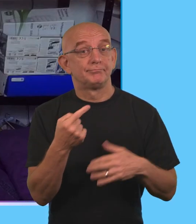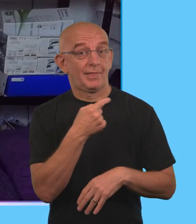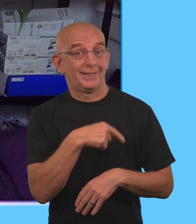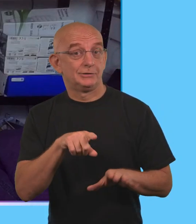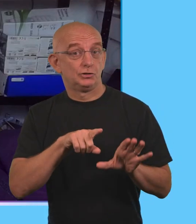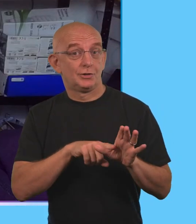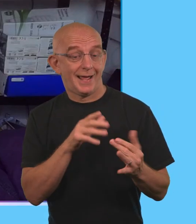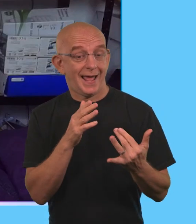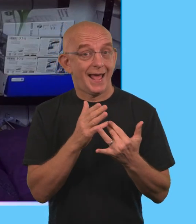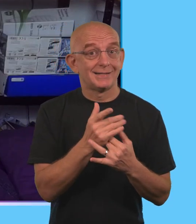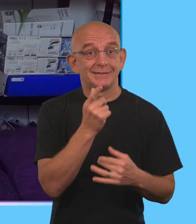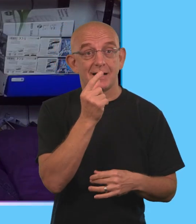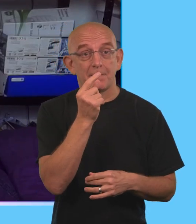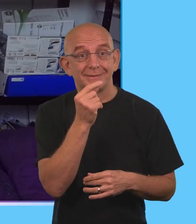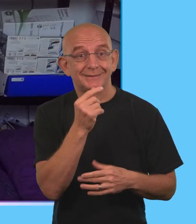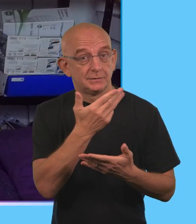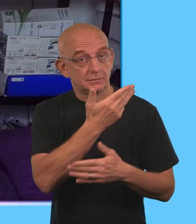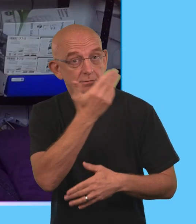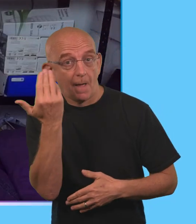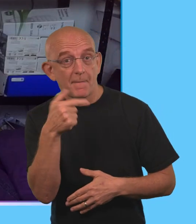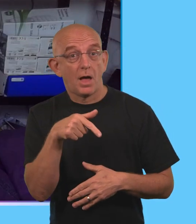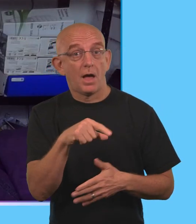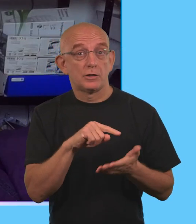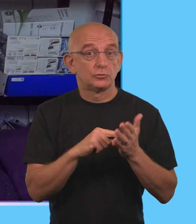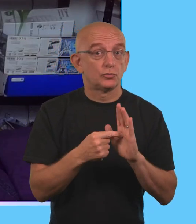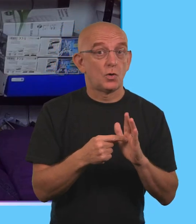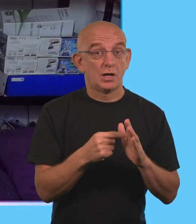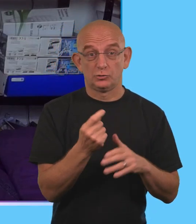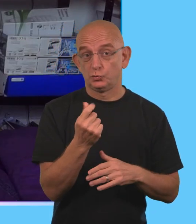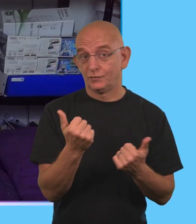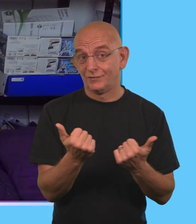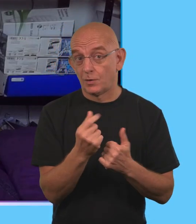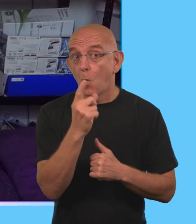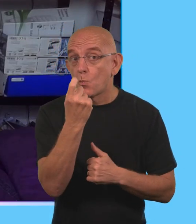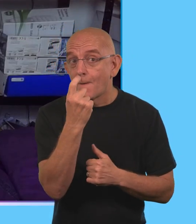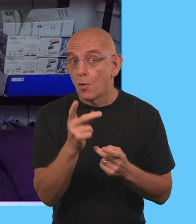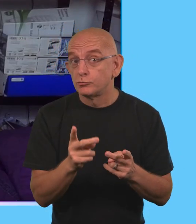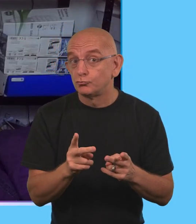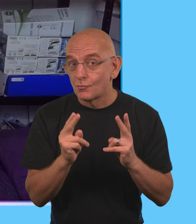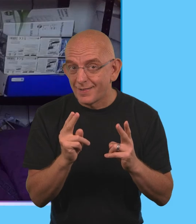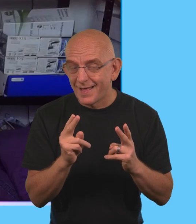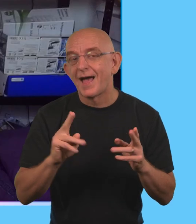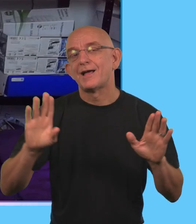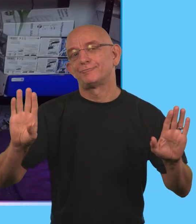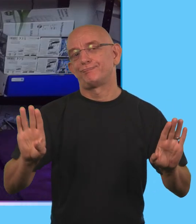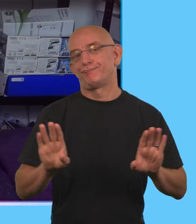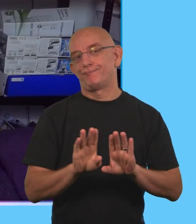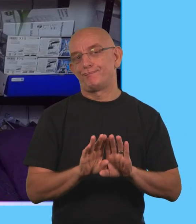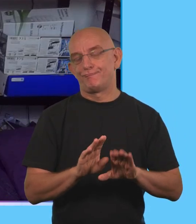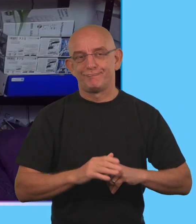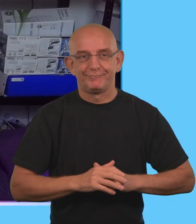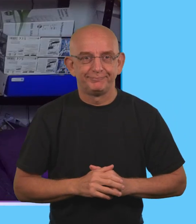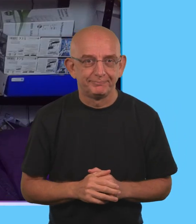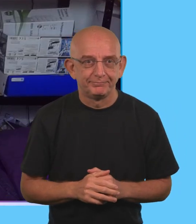This year’s Access-Ability Summer Showcase is nearly over, with just one trailer left before we draw to a close.